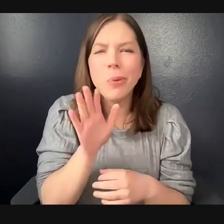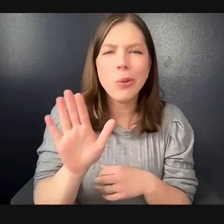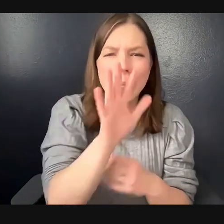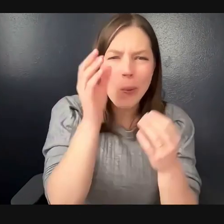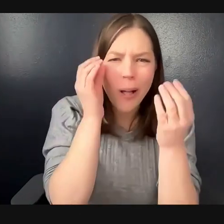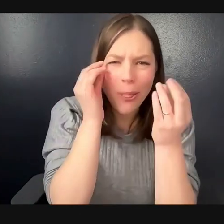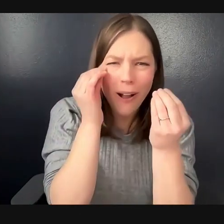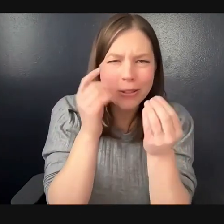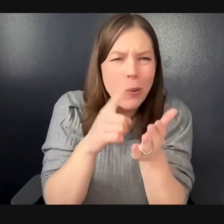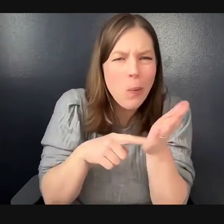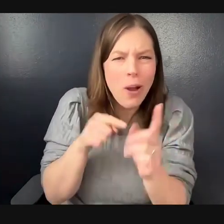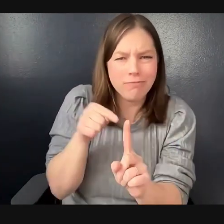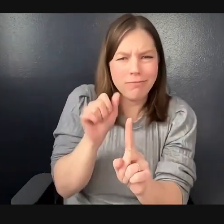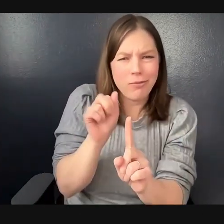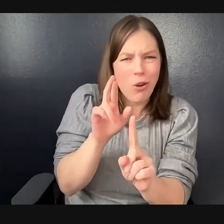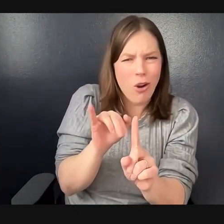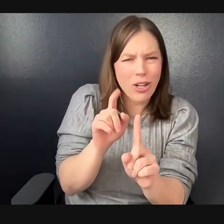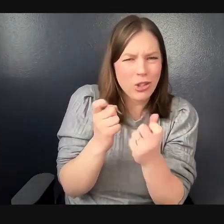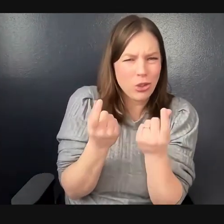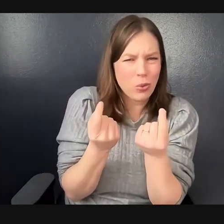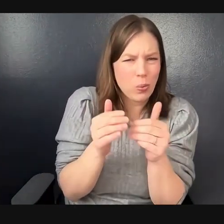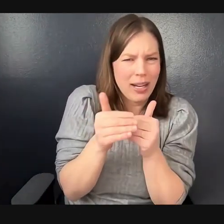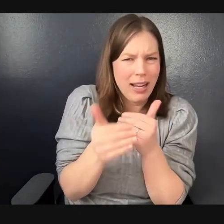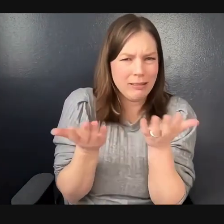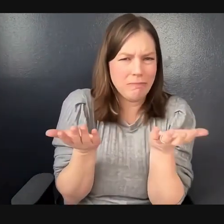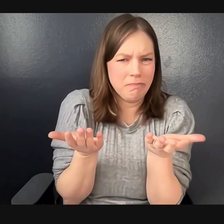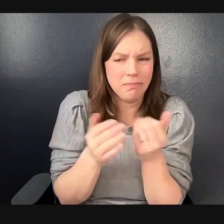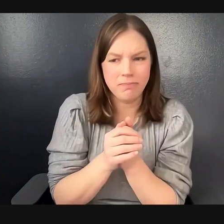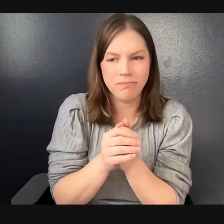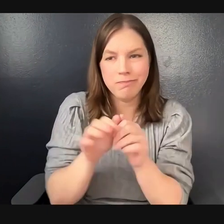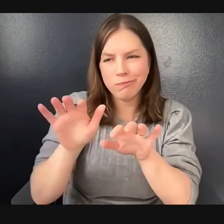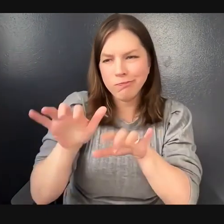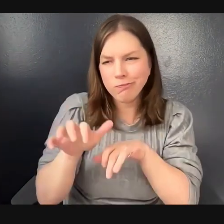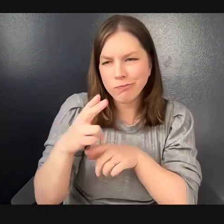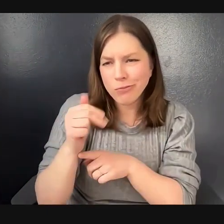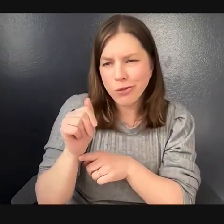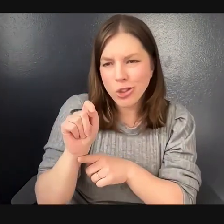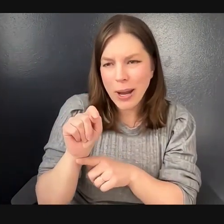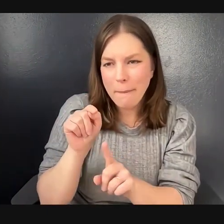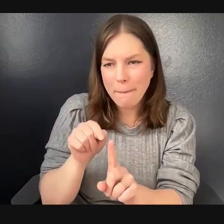What do you think would be the next step for this student? Feel free to type your response in the chat.